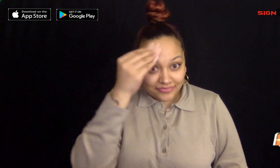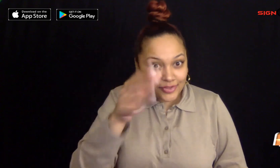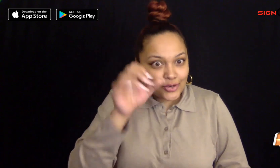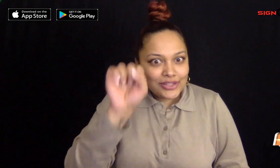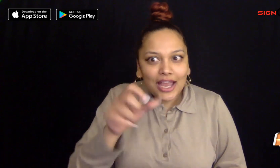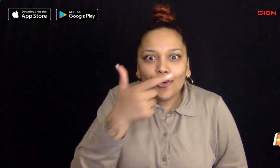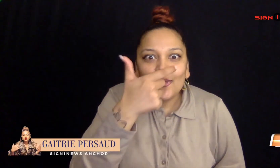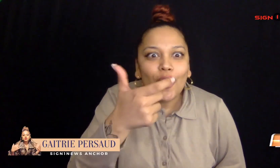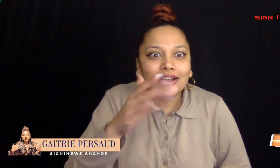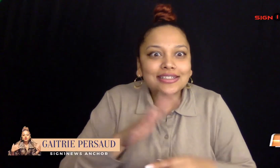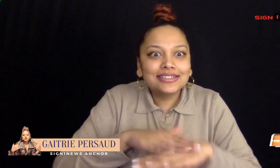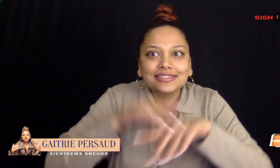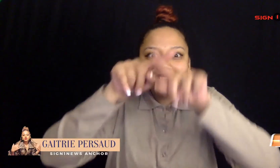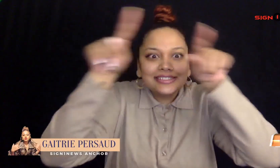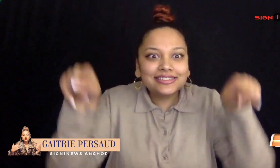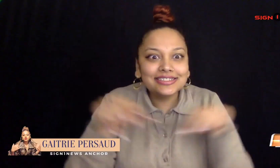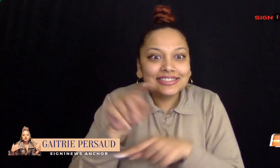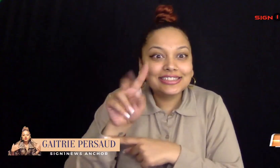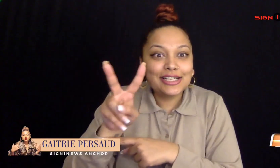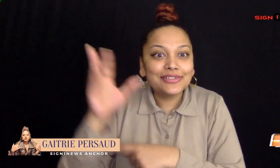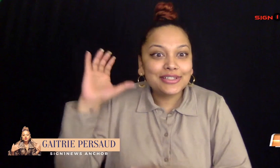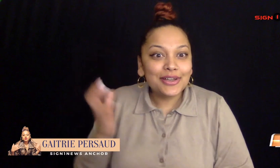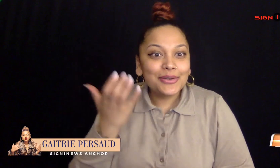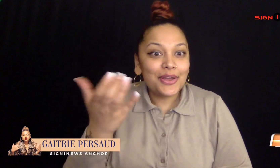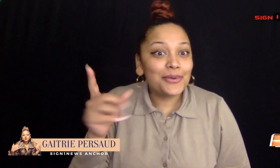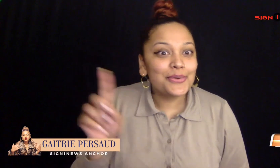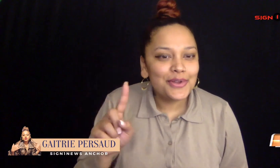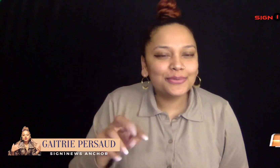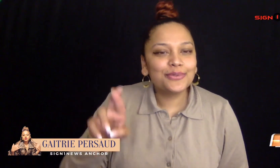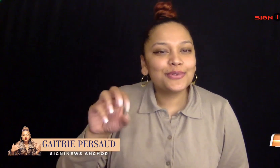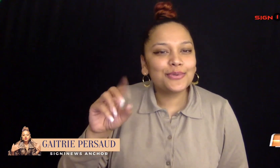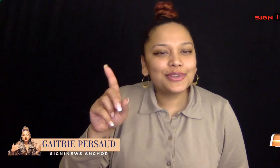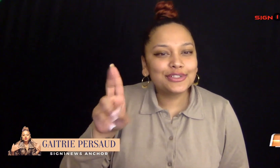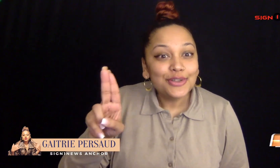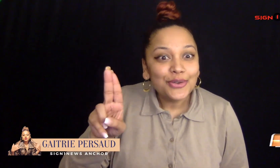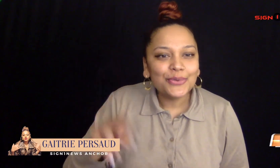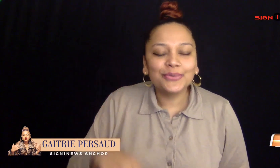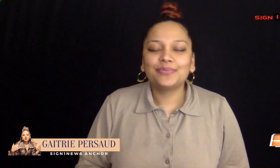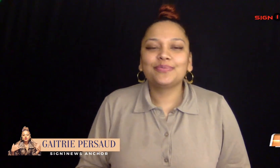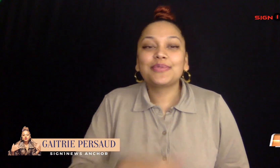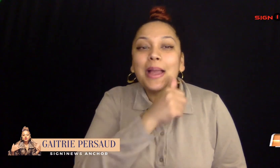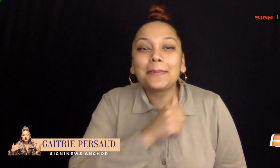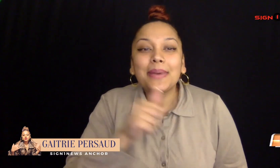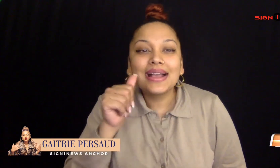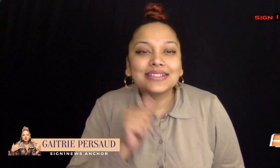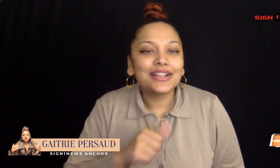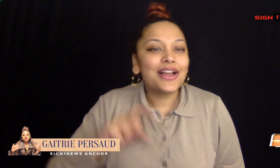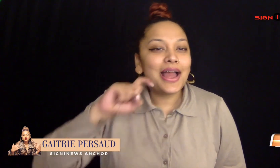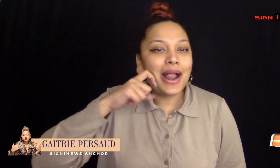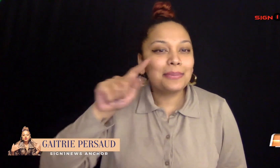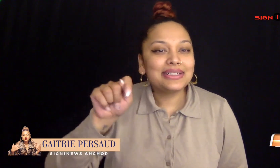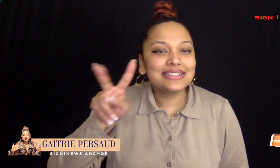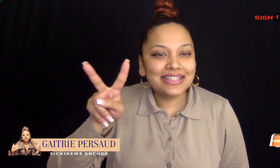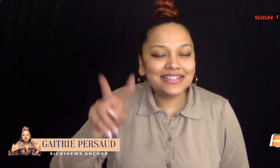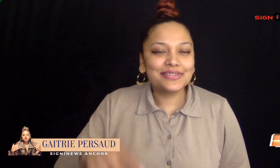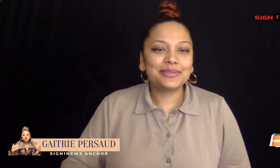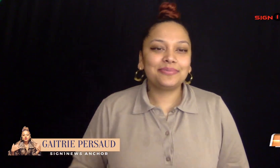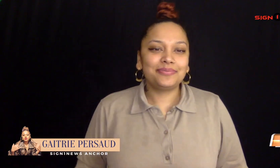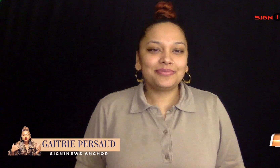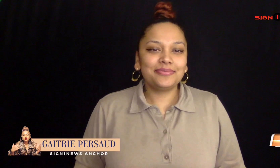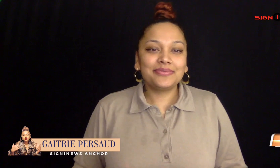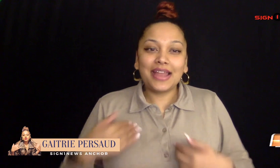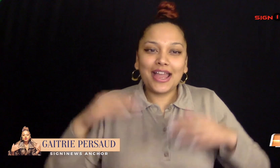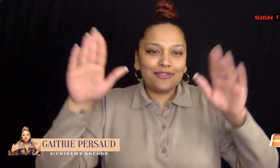watch on Roku Amazon and Apple TV have a great day